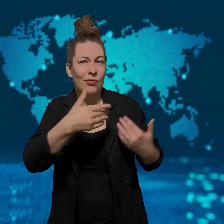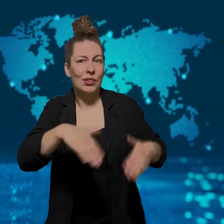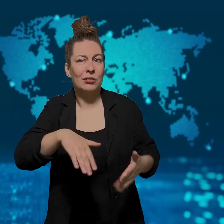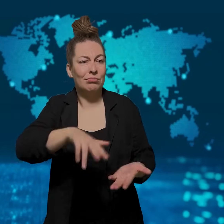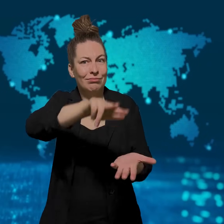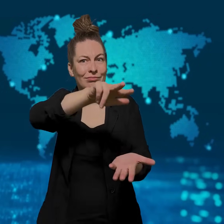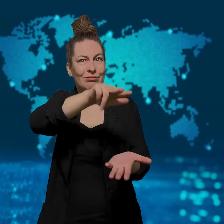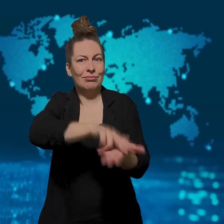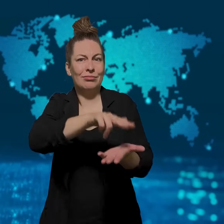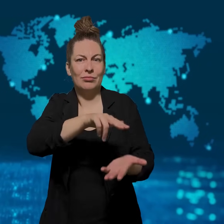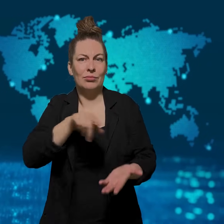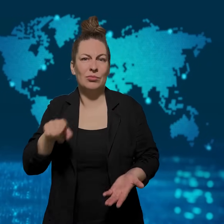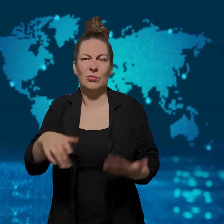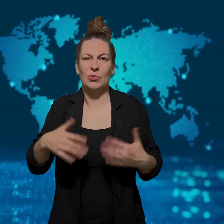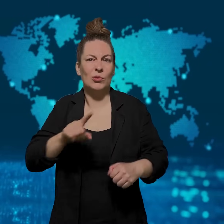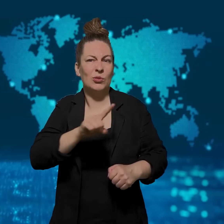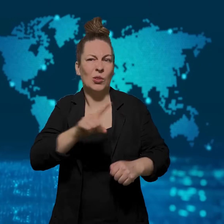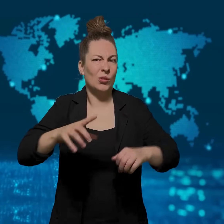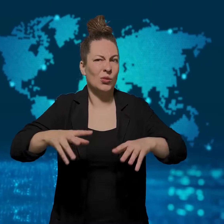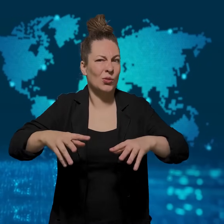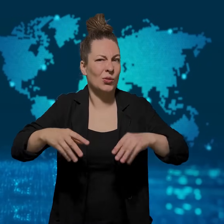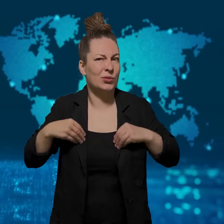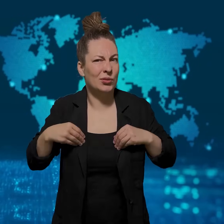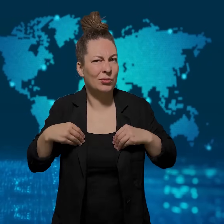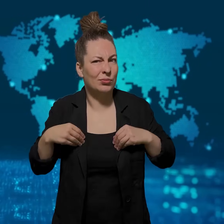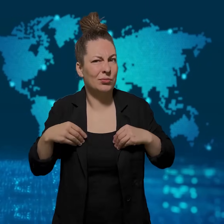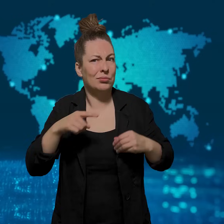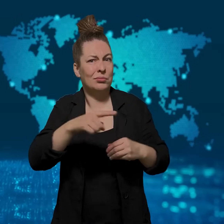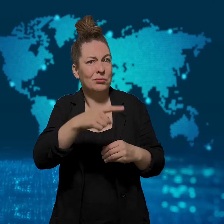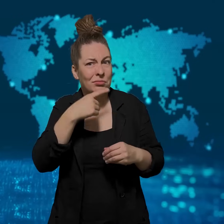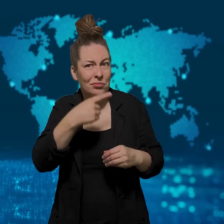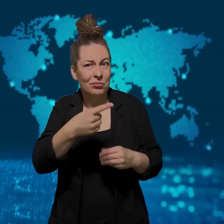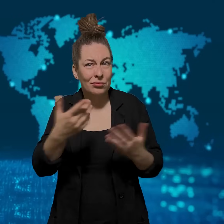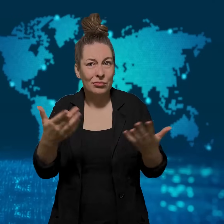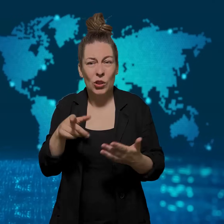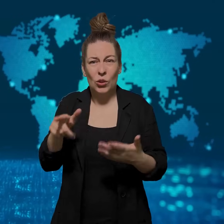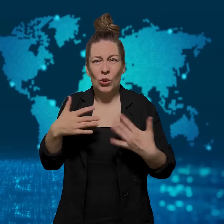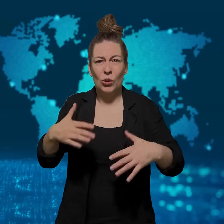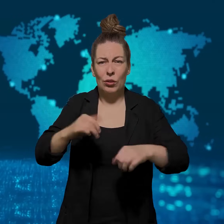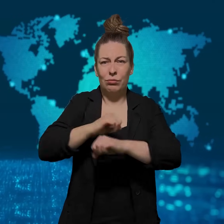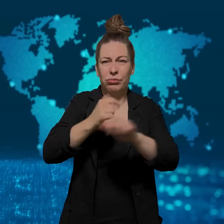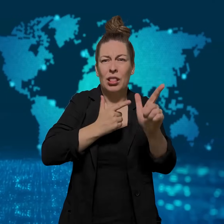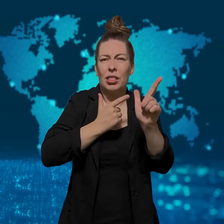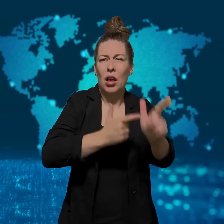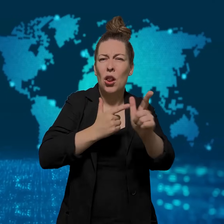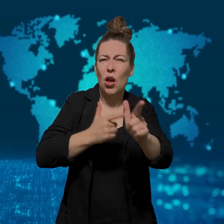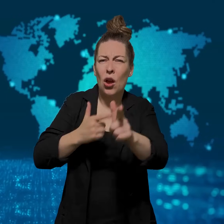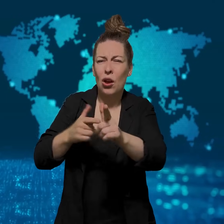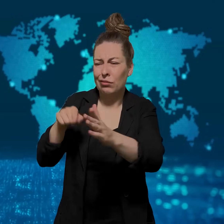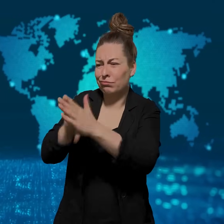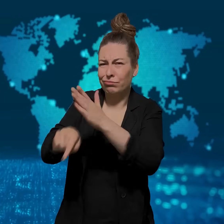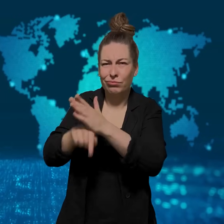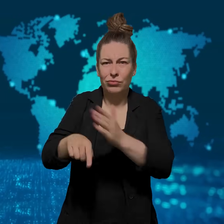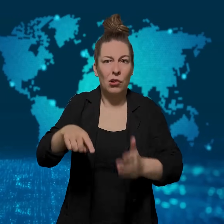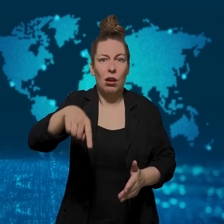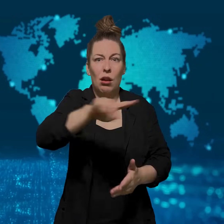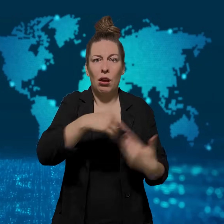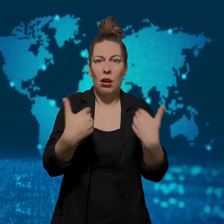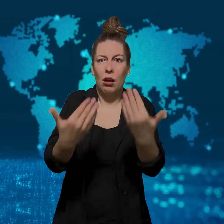Israel quickly condemned the decision, calling it a "reward for terror".